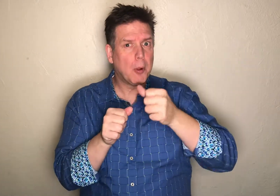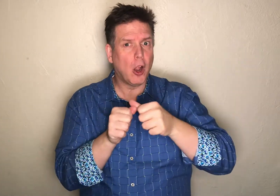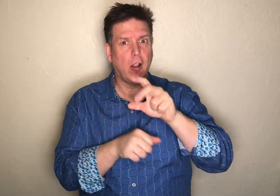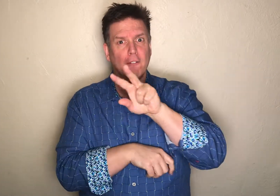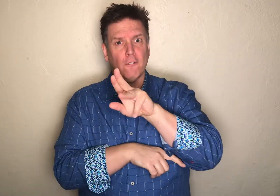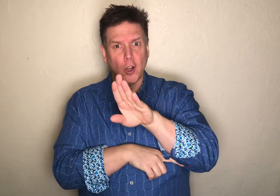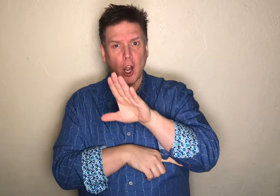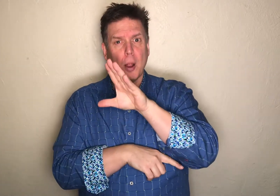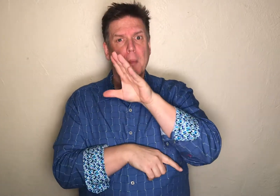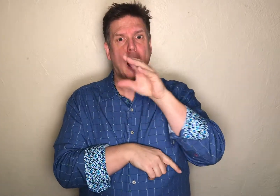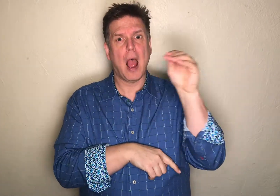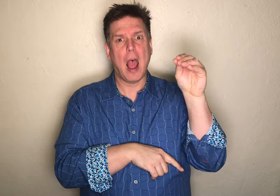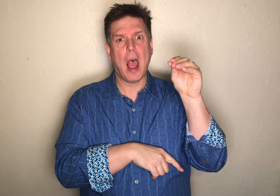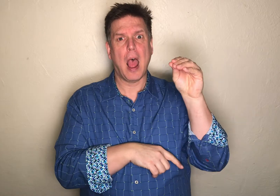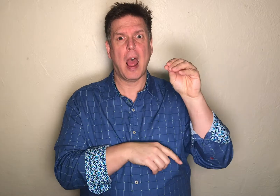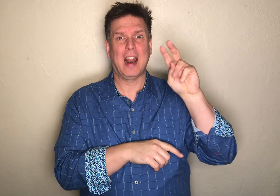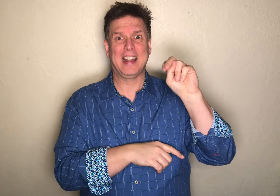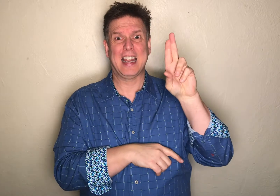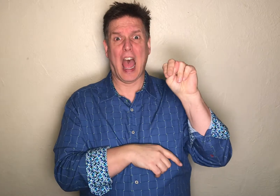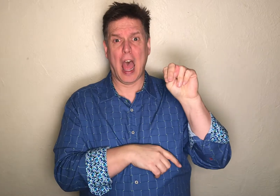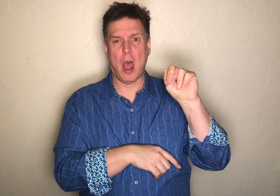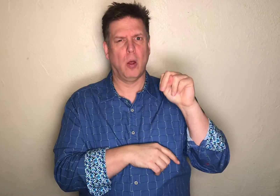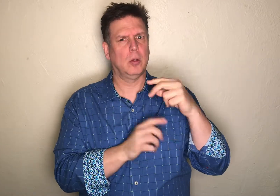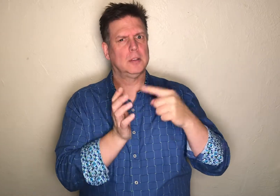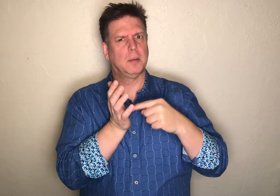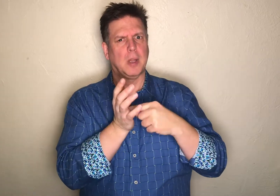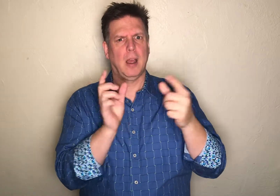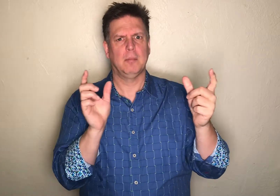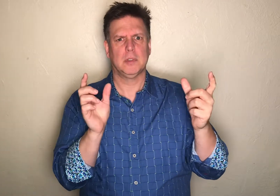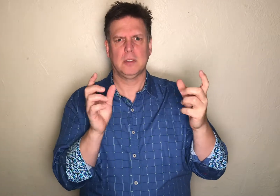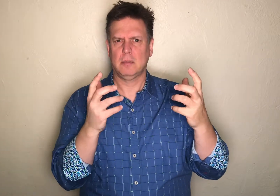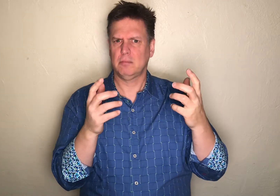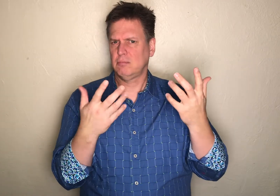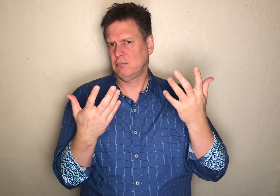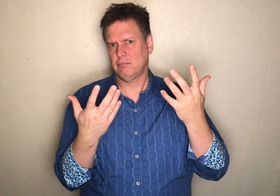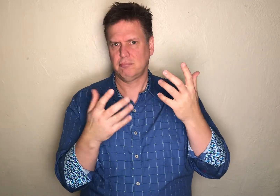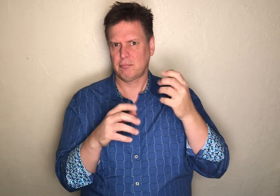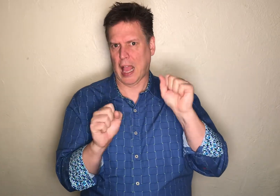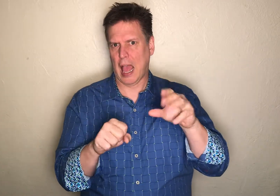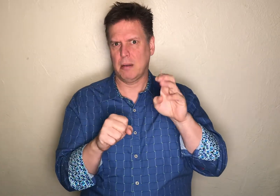but remember there's an interesting relationship between nouns and verbs in